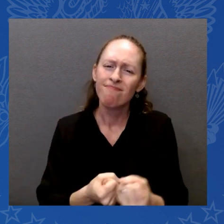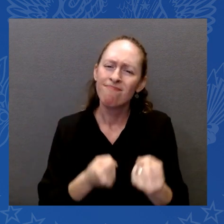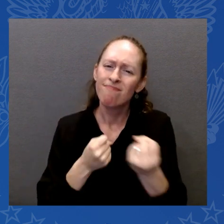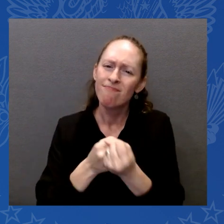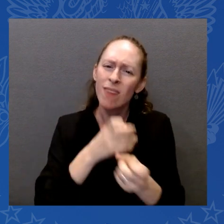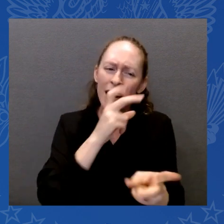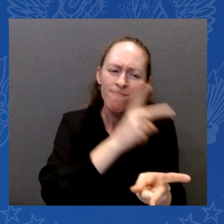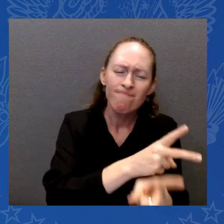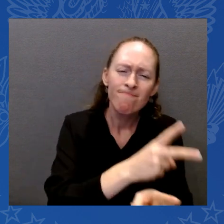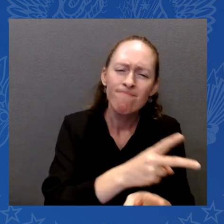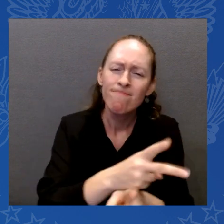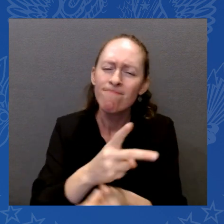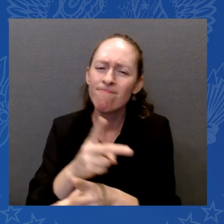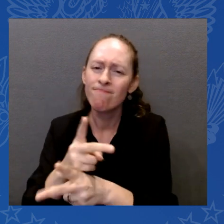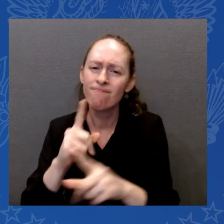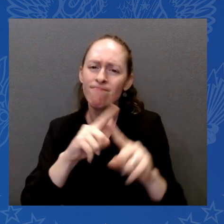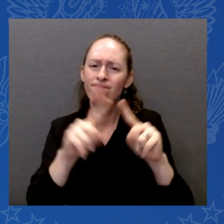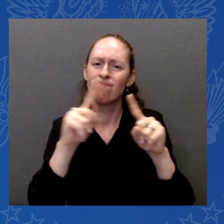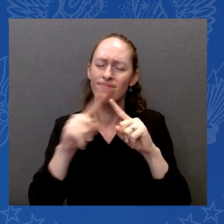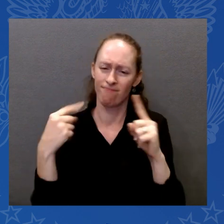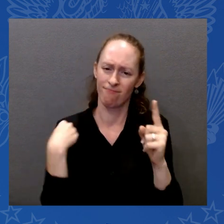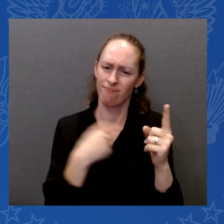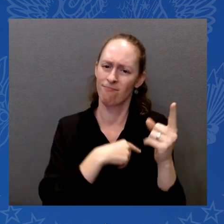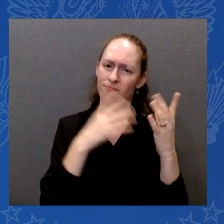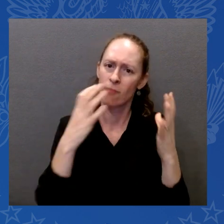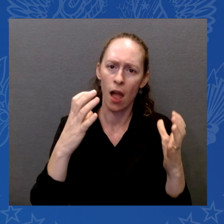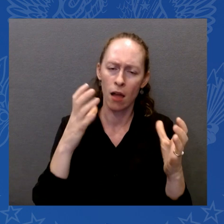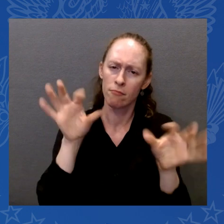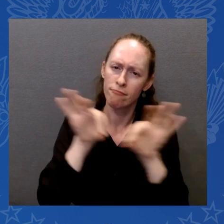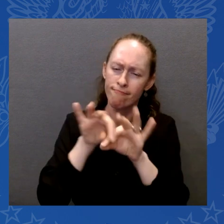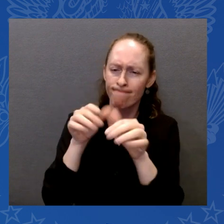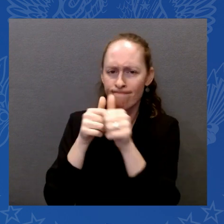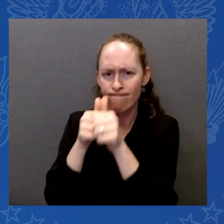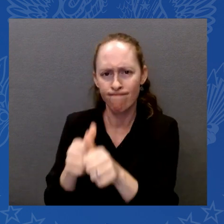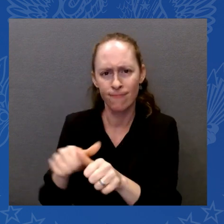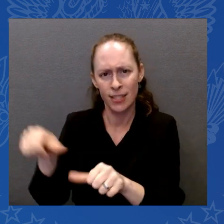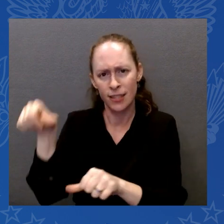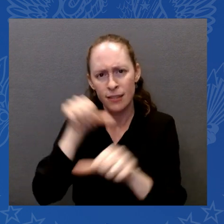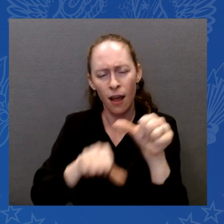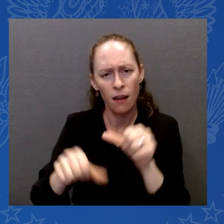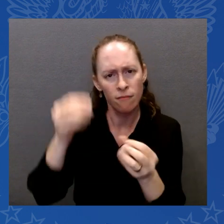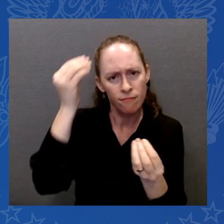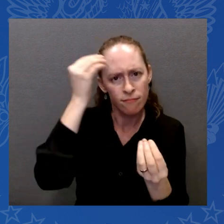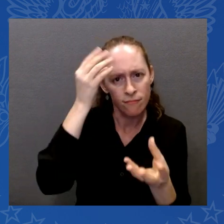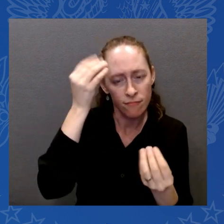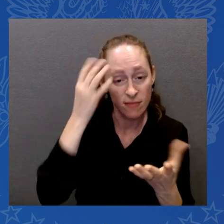I am being forced to grapple with impossible situations where the laws of my state directly violate